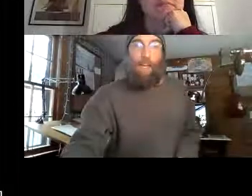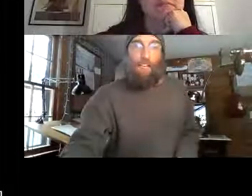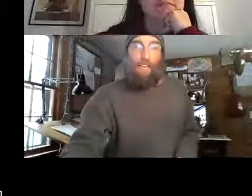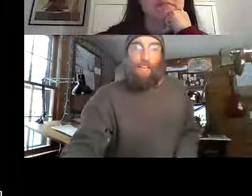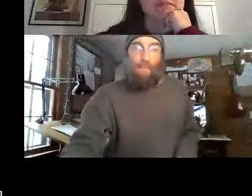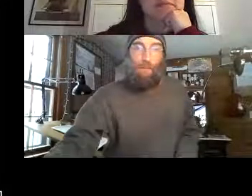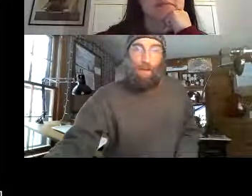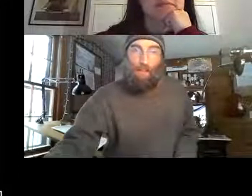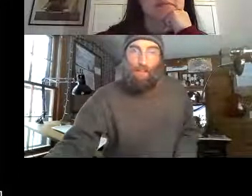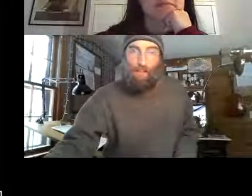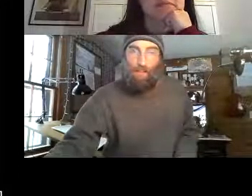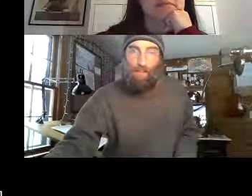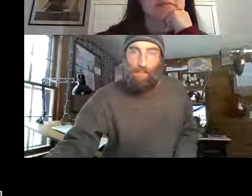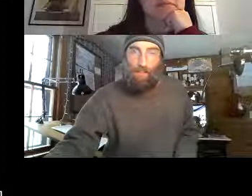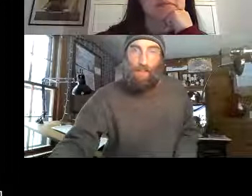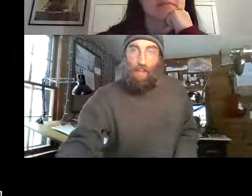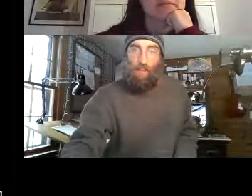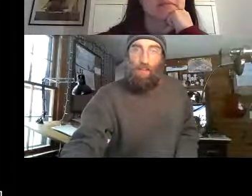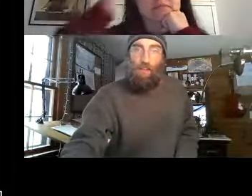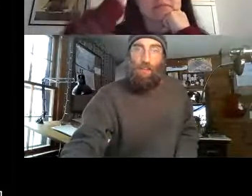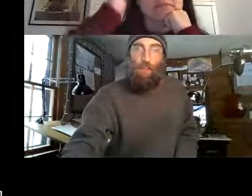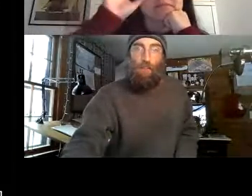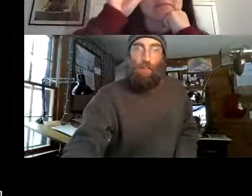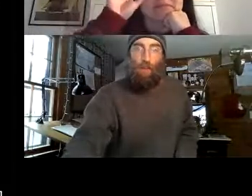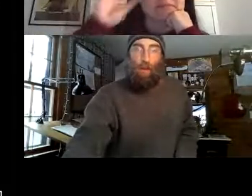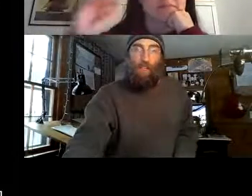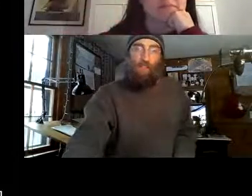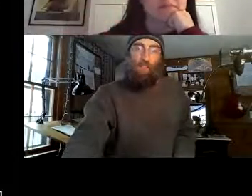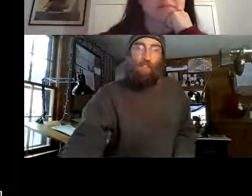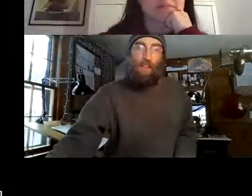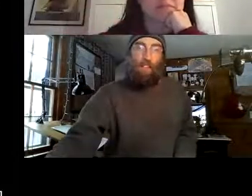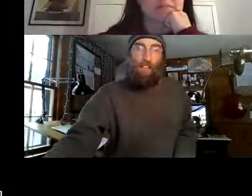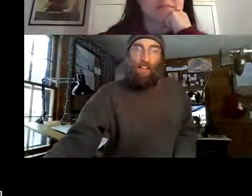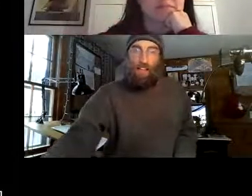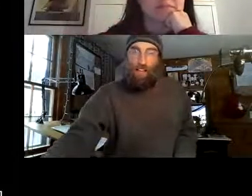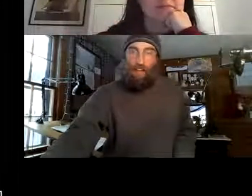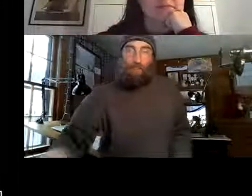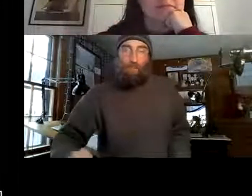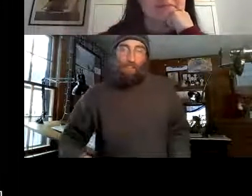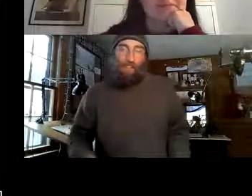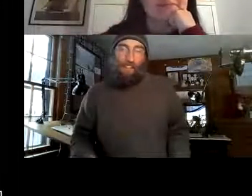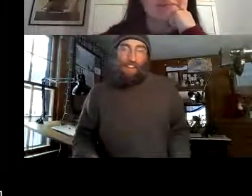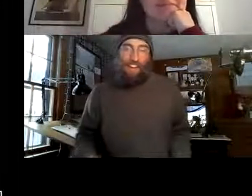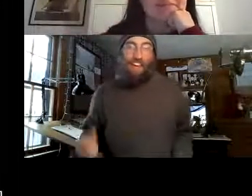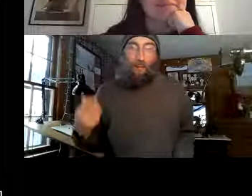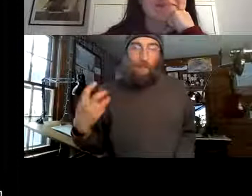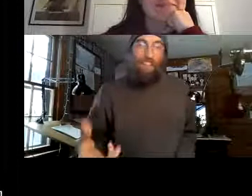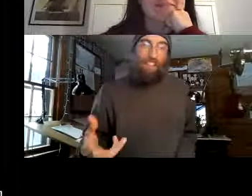the page, and I came up with-- let's see, I'll just show you the first couple pages... These are the pages that um, that got me into